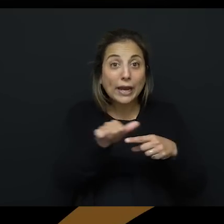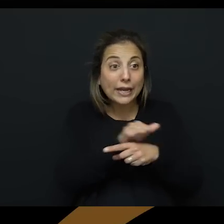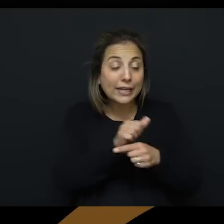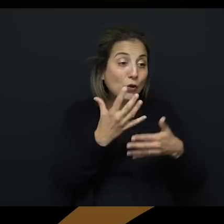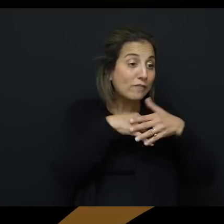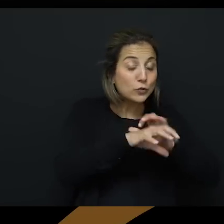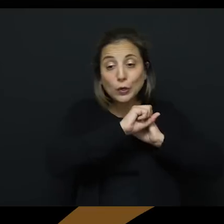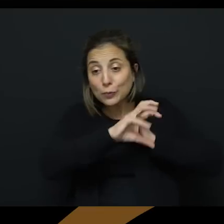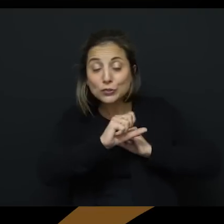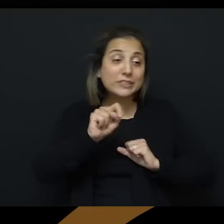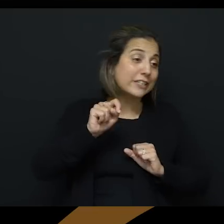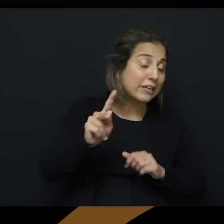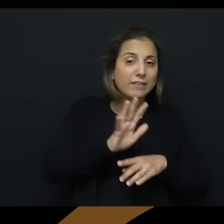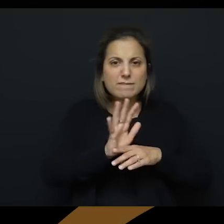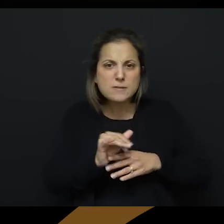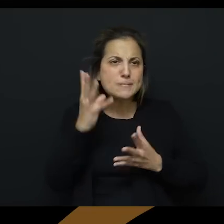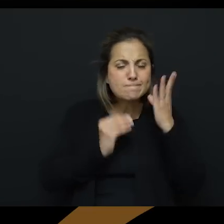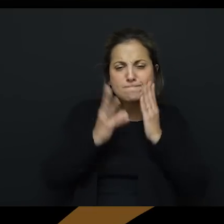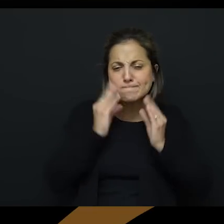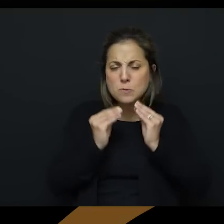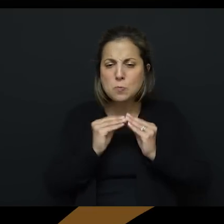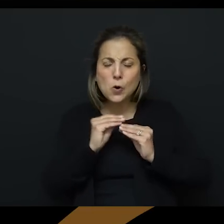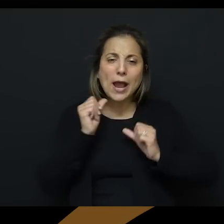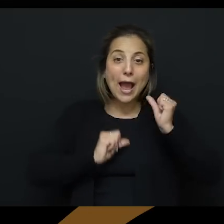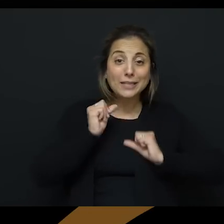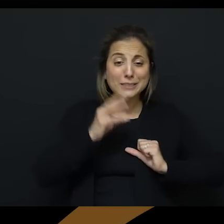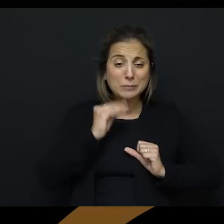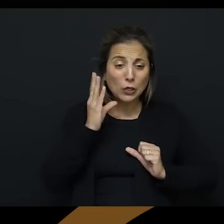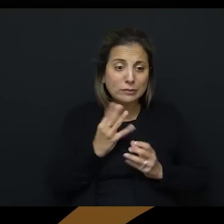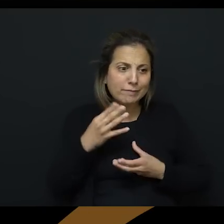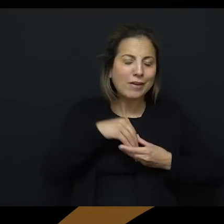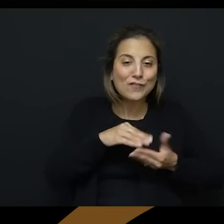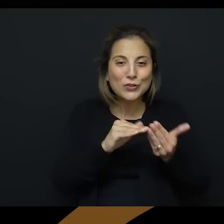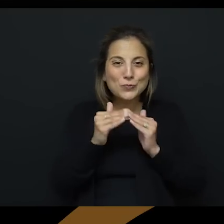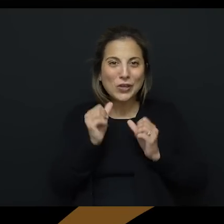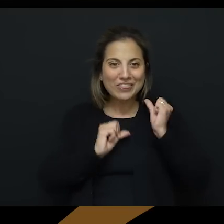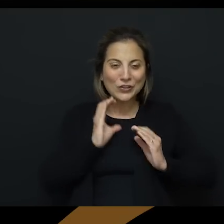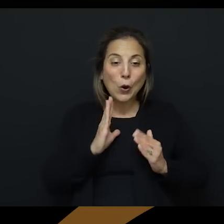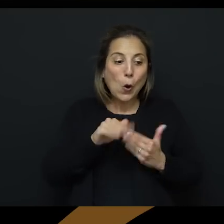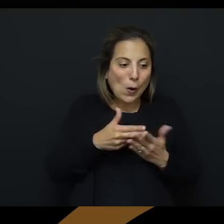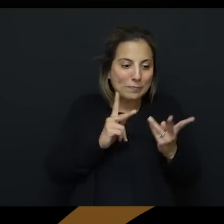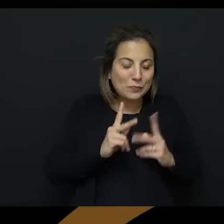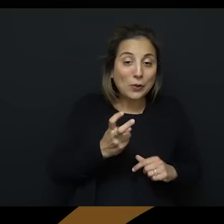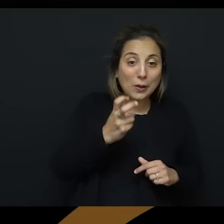and get acting experience and do community theater and all these people who are blind or low vision will know it is possible.